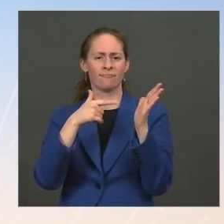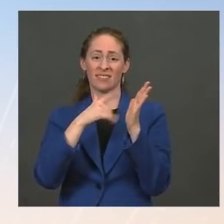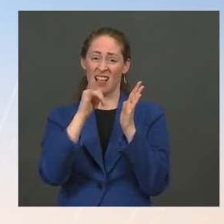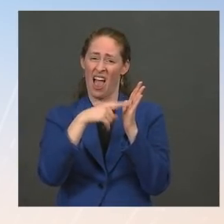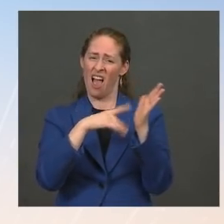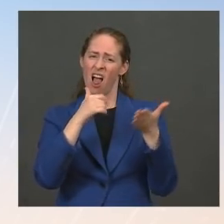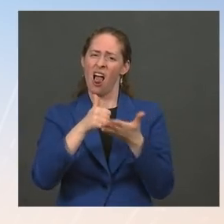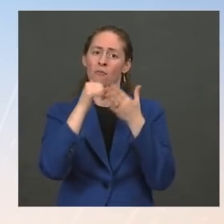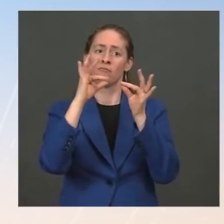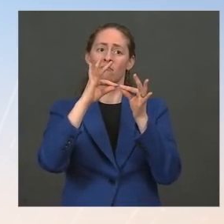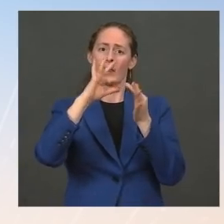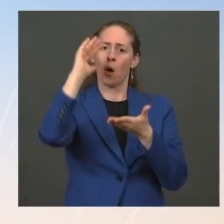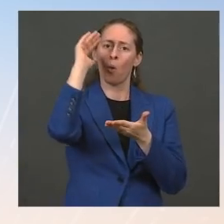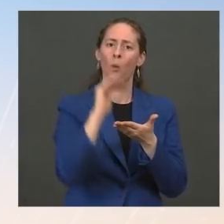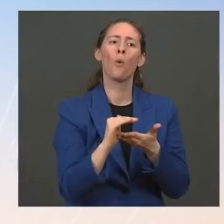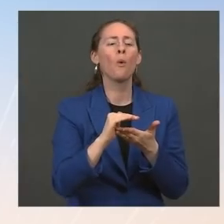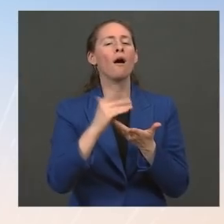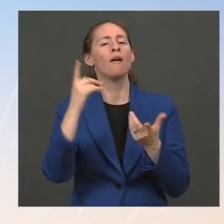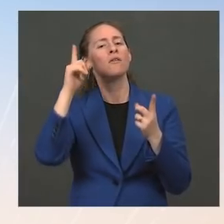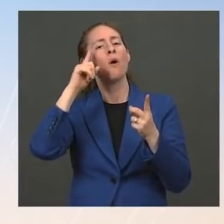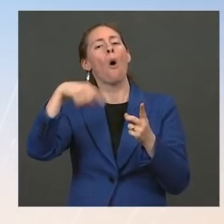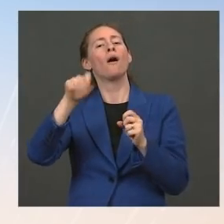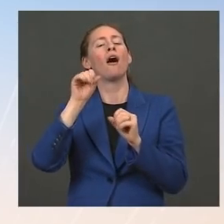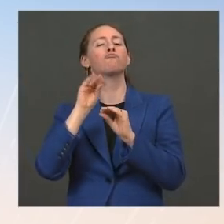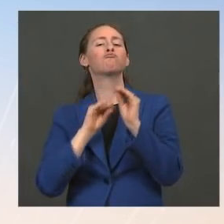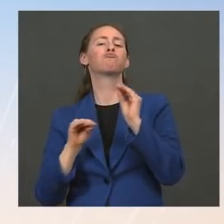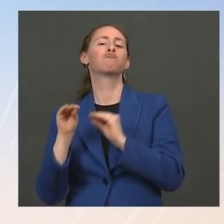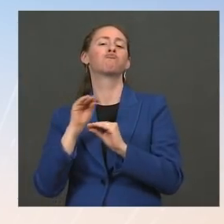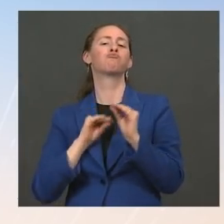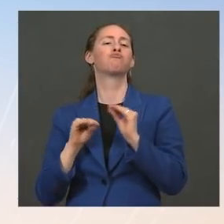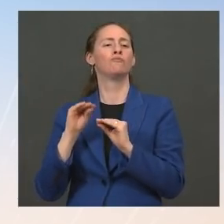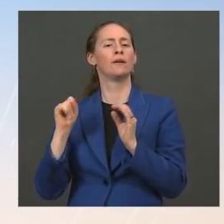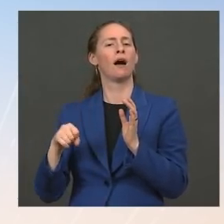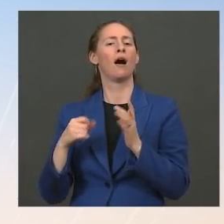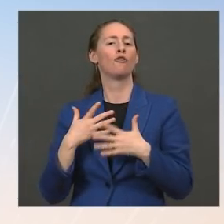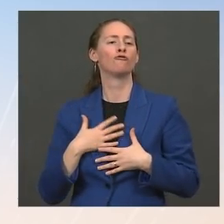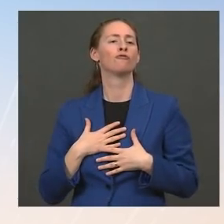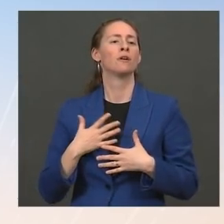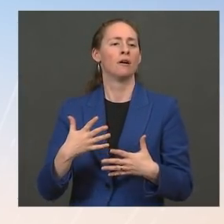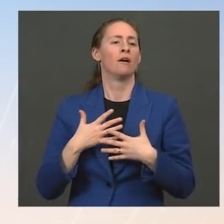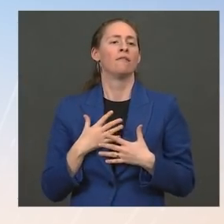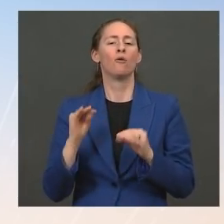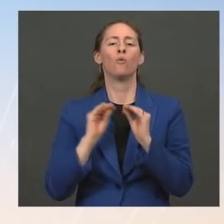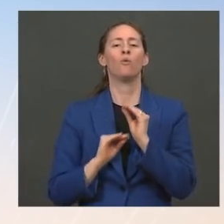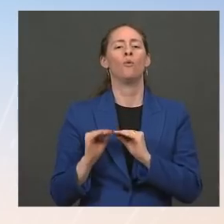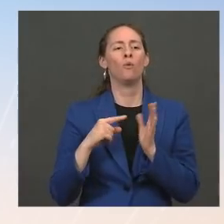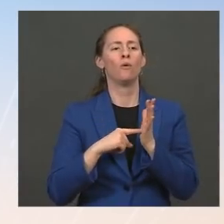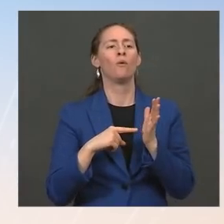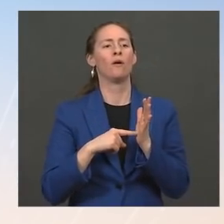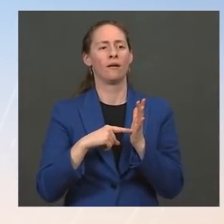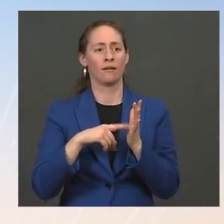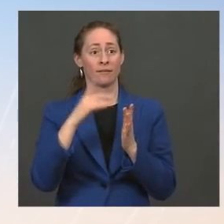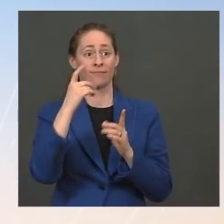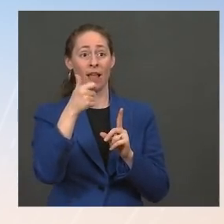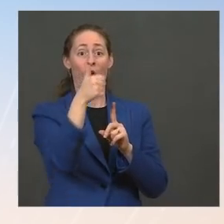That contrasts with what we're seeing from the other side, which is not a lot of ideas in the cupboard. So, I think you're going to see people out there